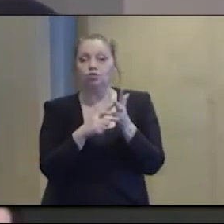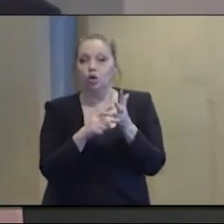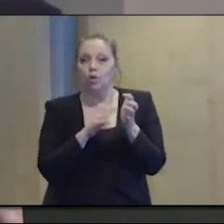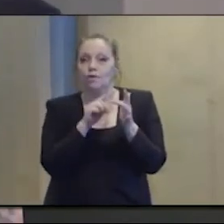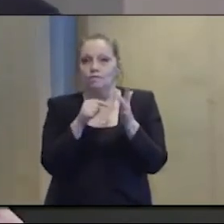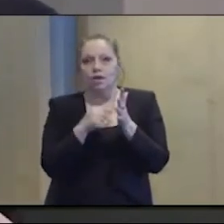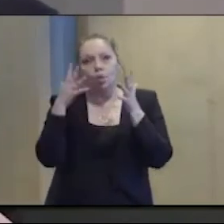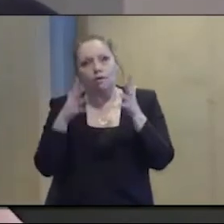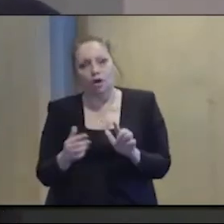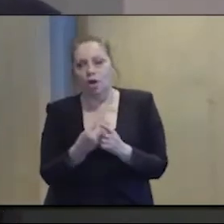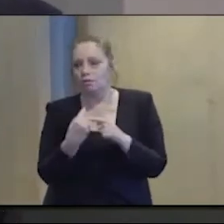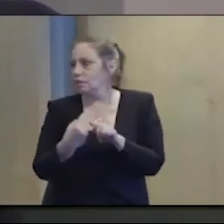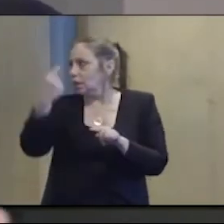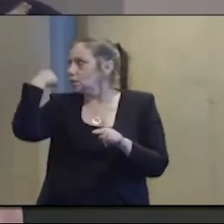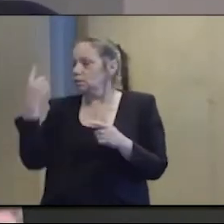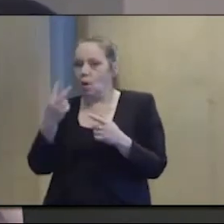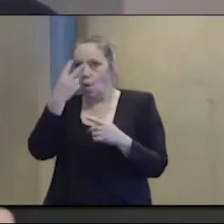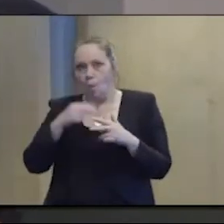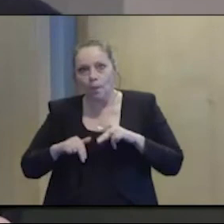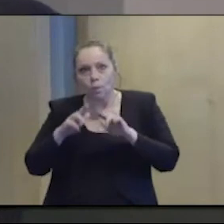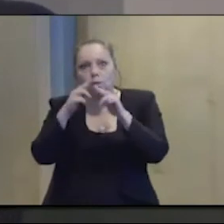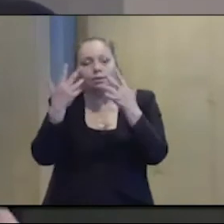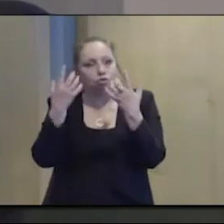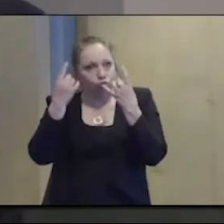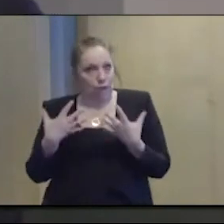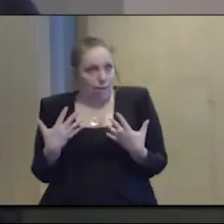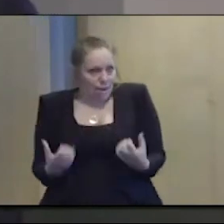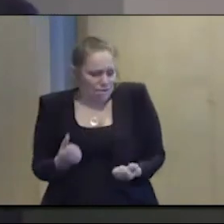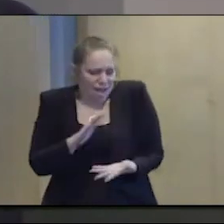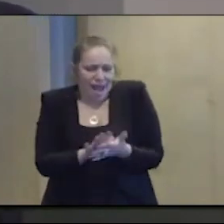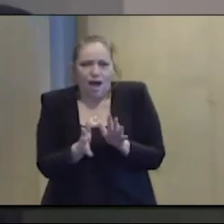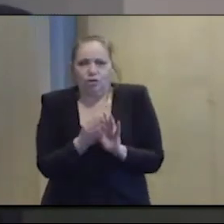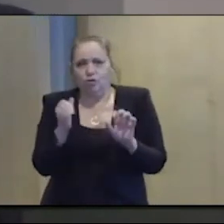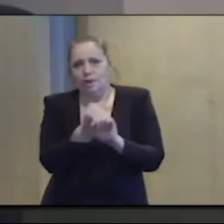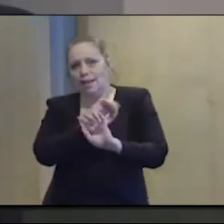and a lot of things in place already, how do you make them fit purpose as well.